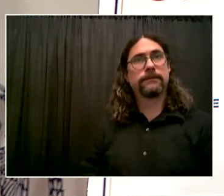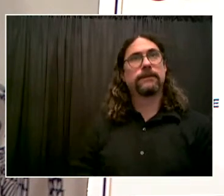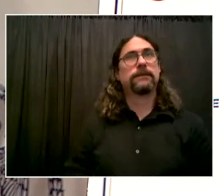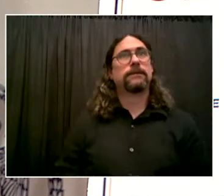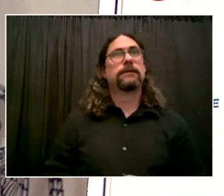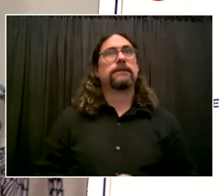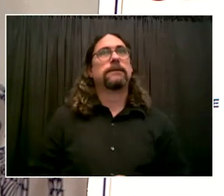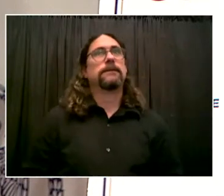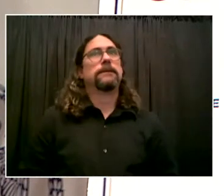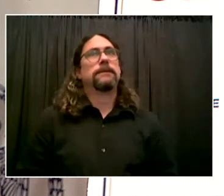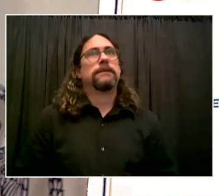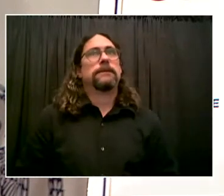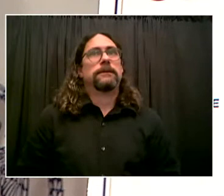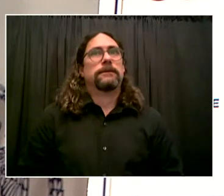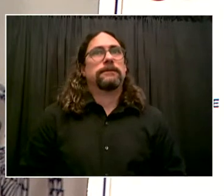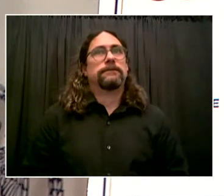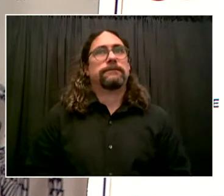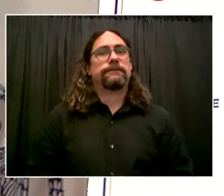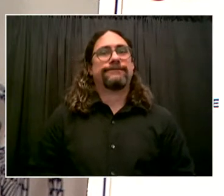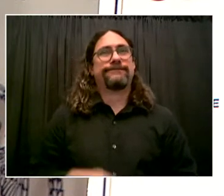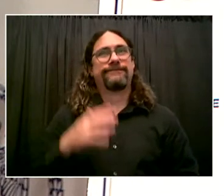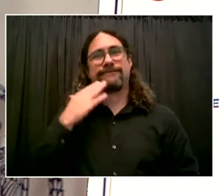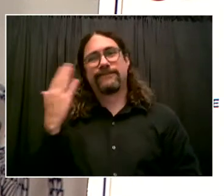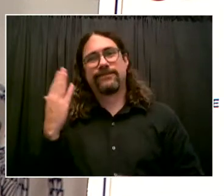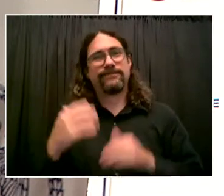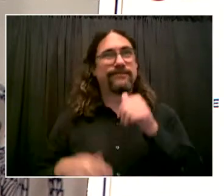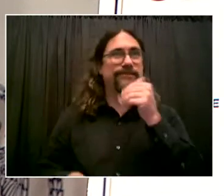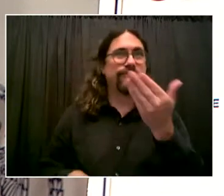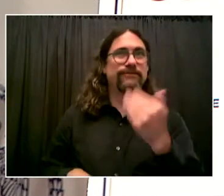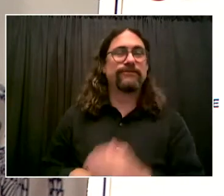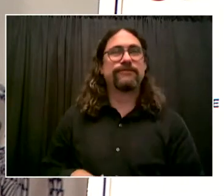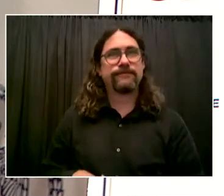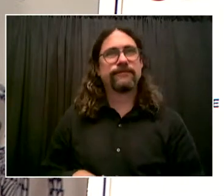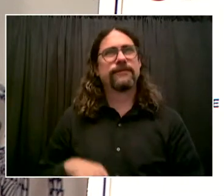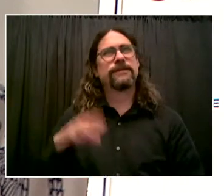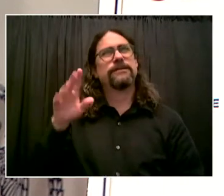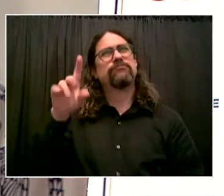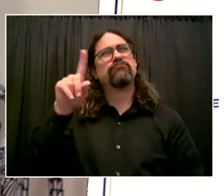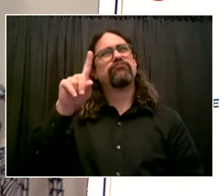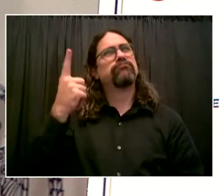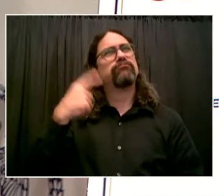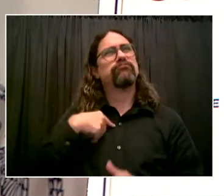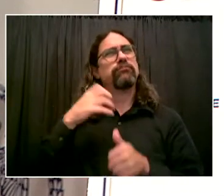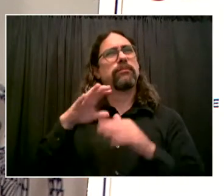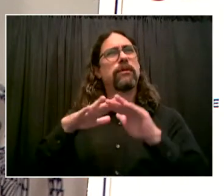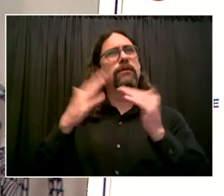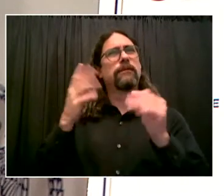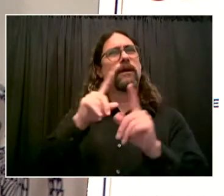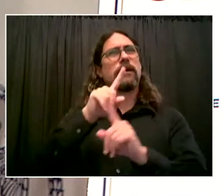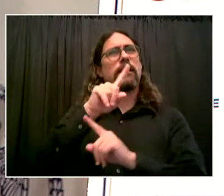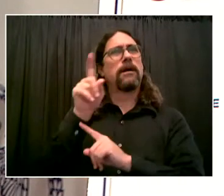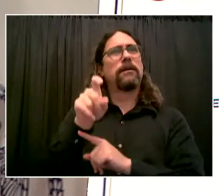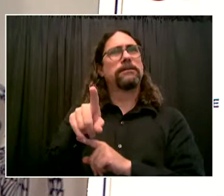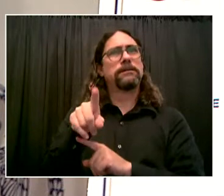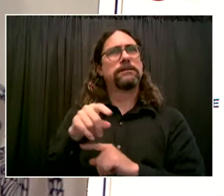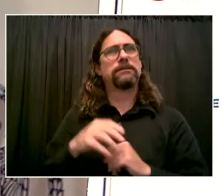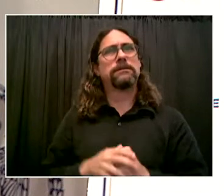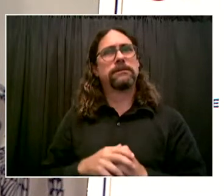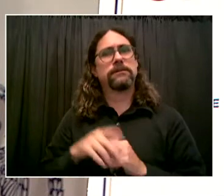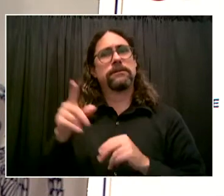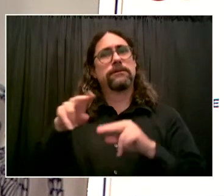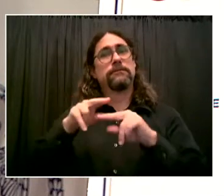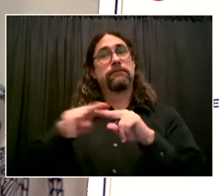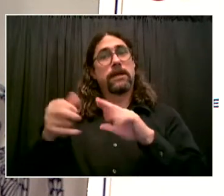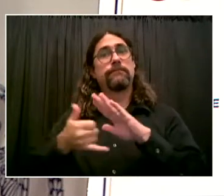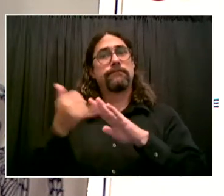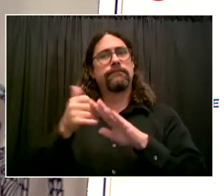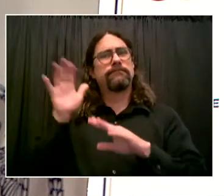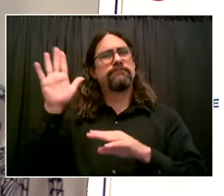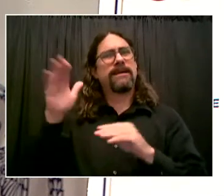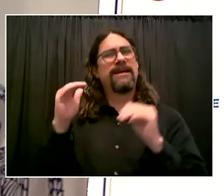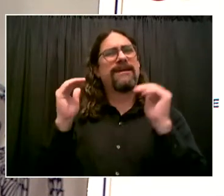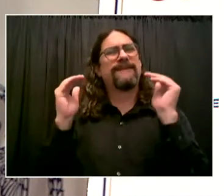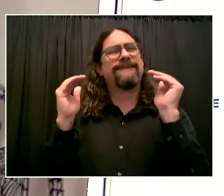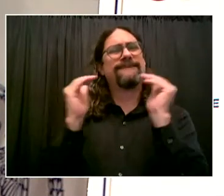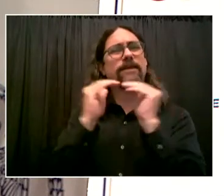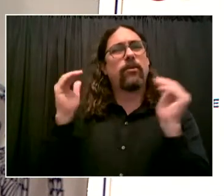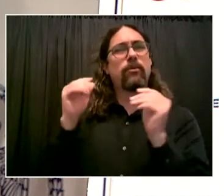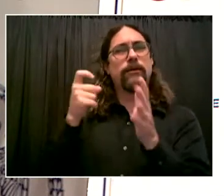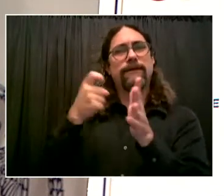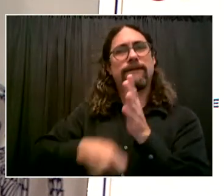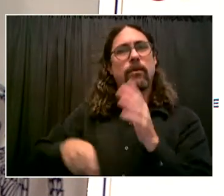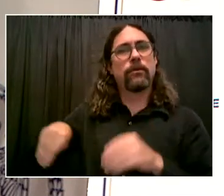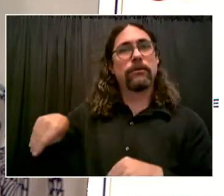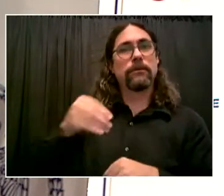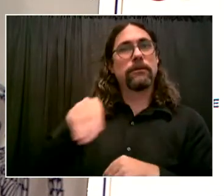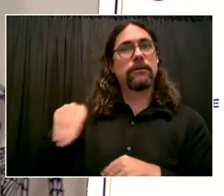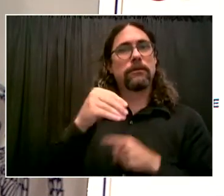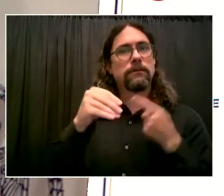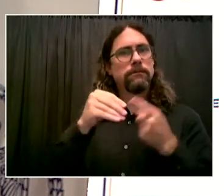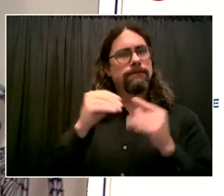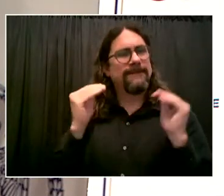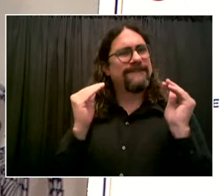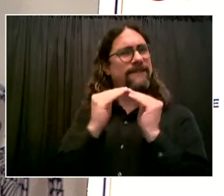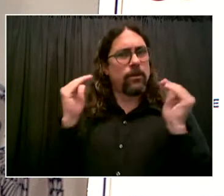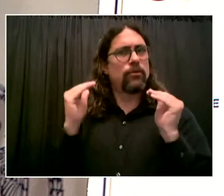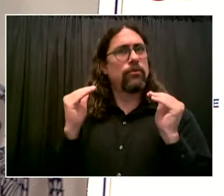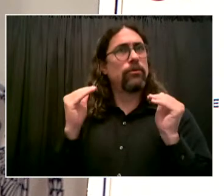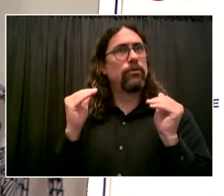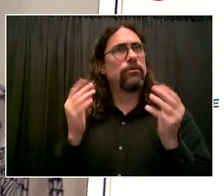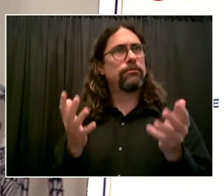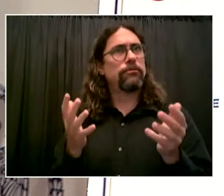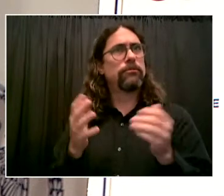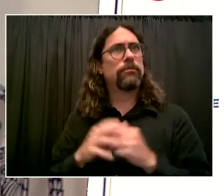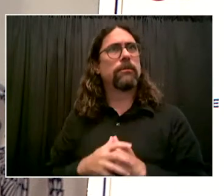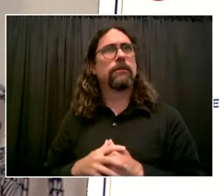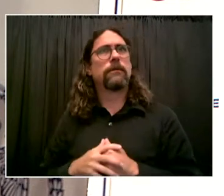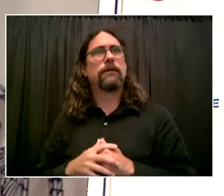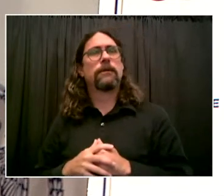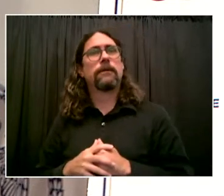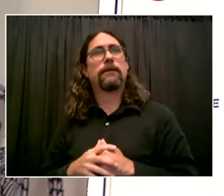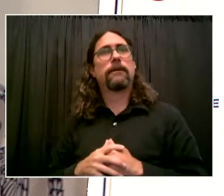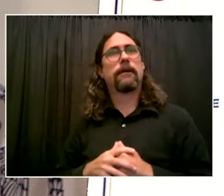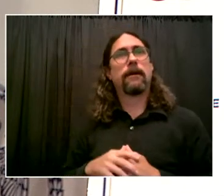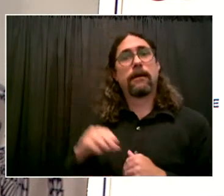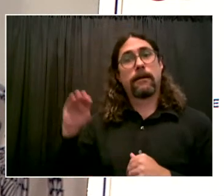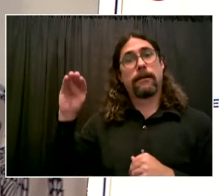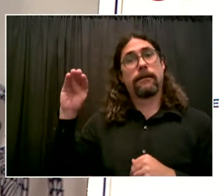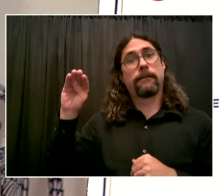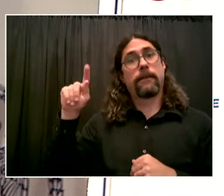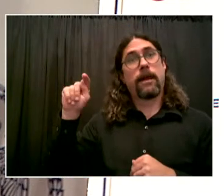Reporter: